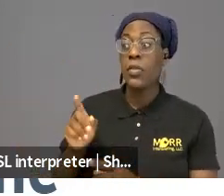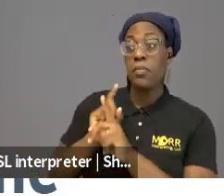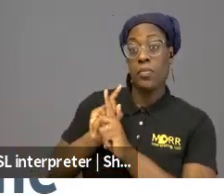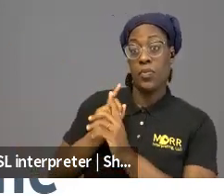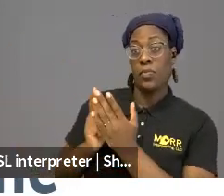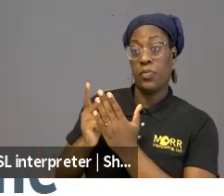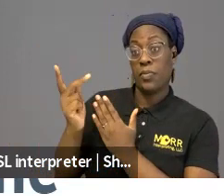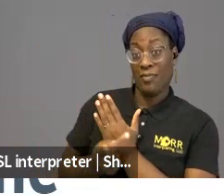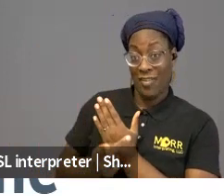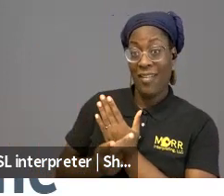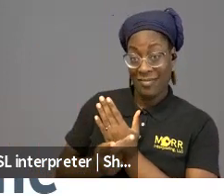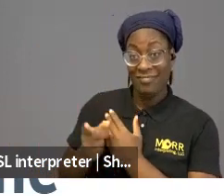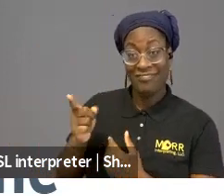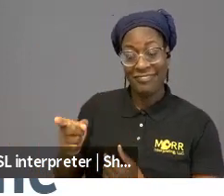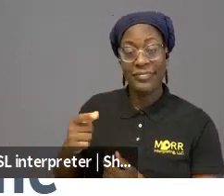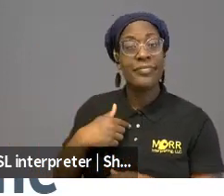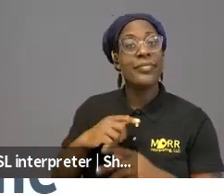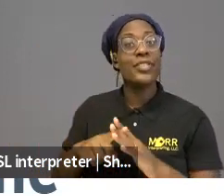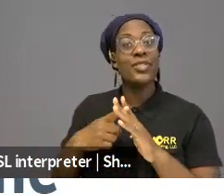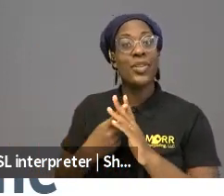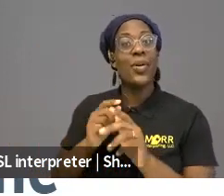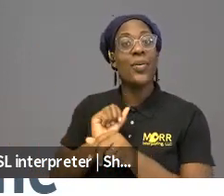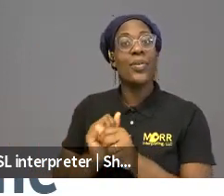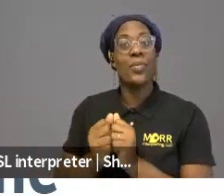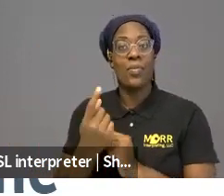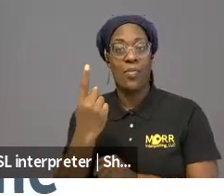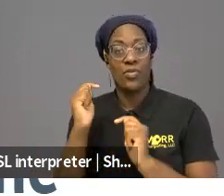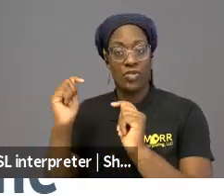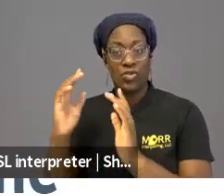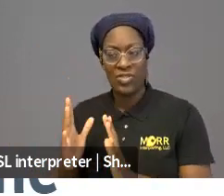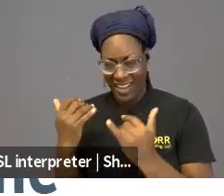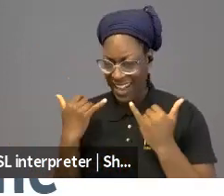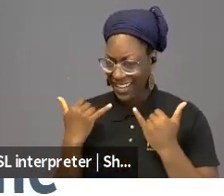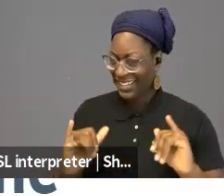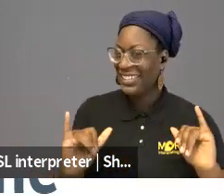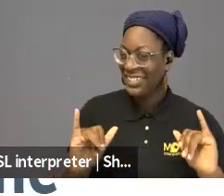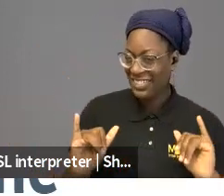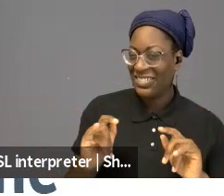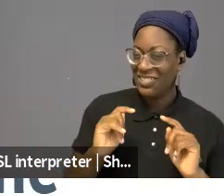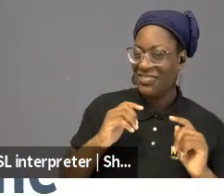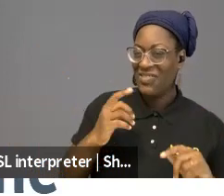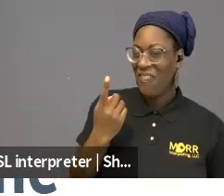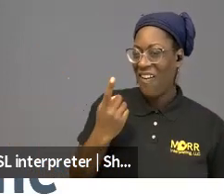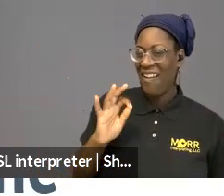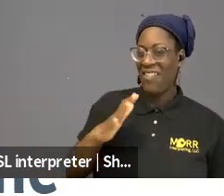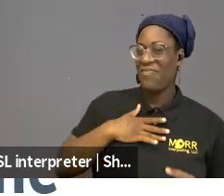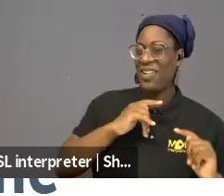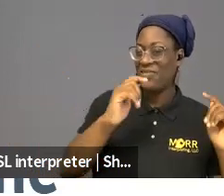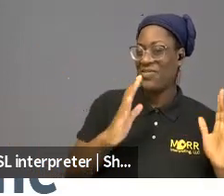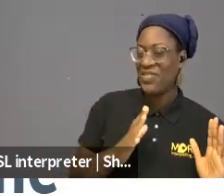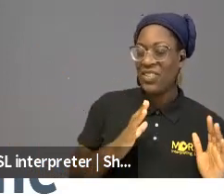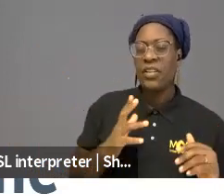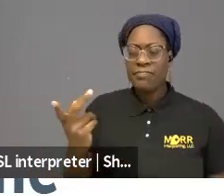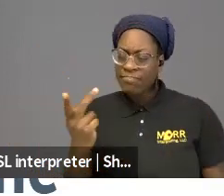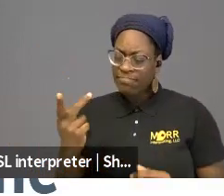tutors at the time on some ways that we could revise our training, make it more robust. And